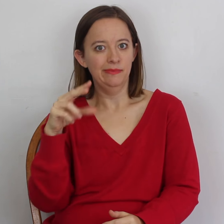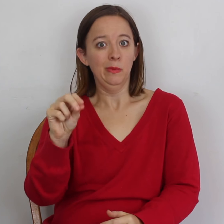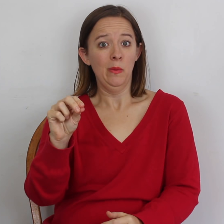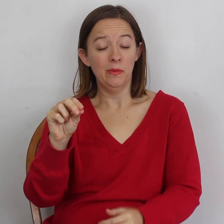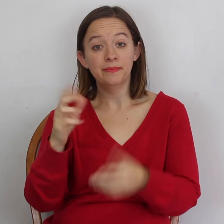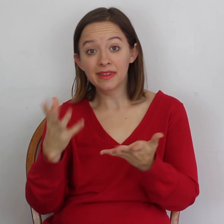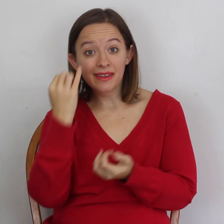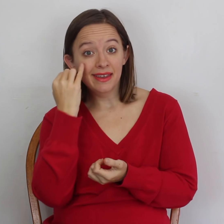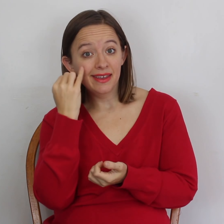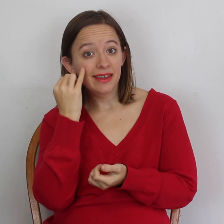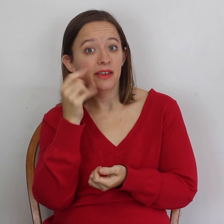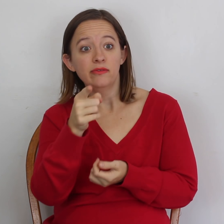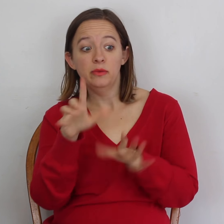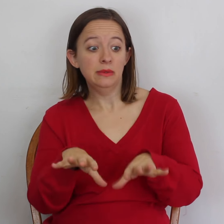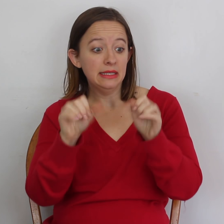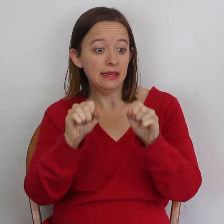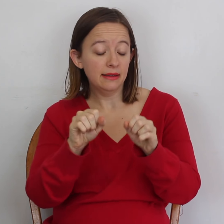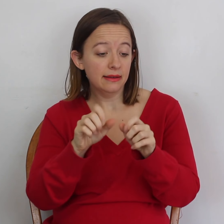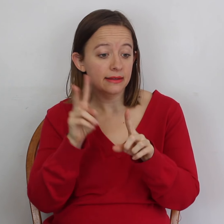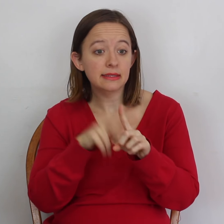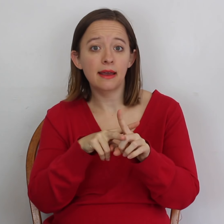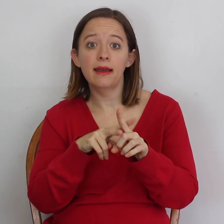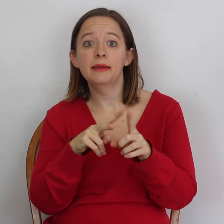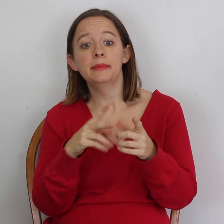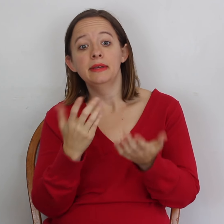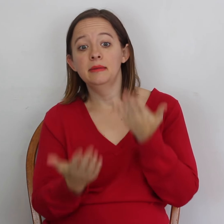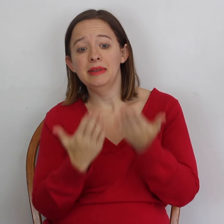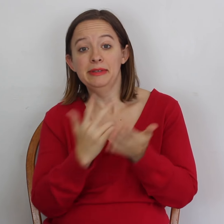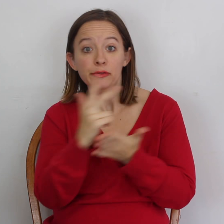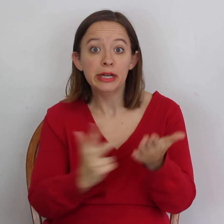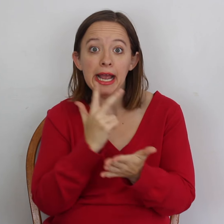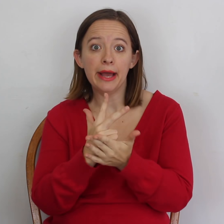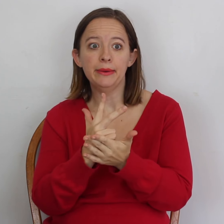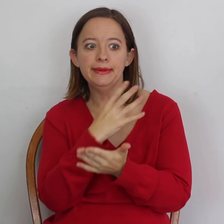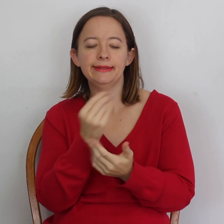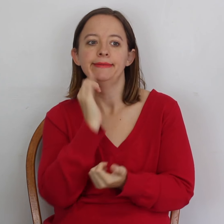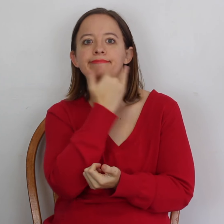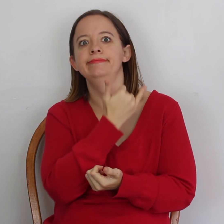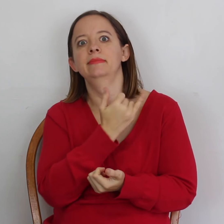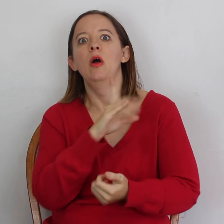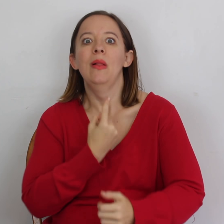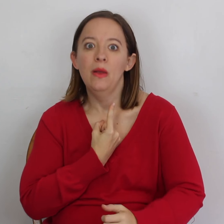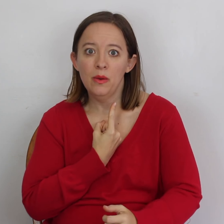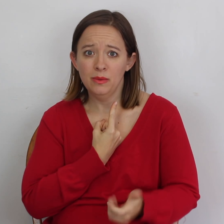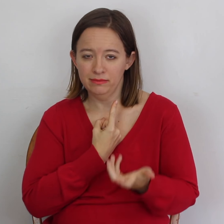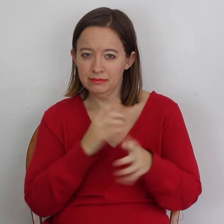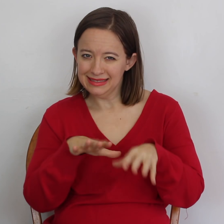or I don't know. For whatever reason they feel this guilt and can't say no. But I want to let you know, you can say no.